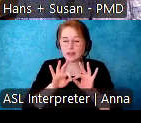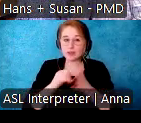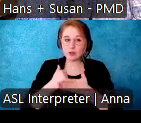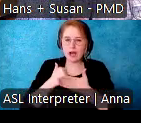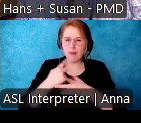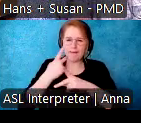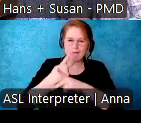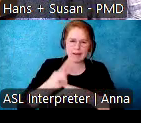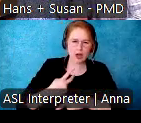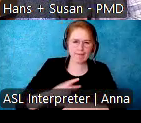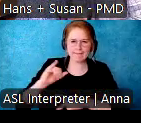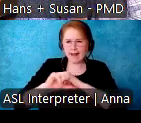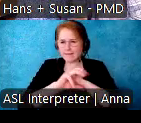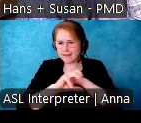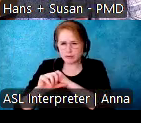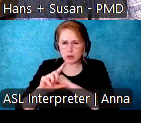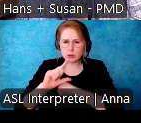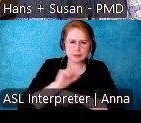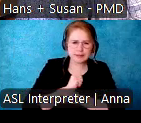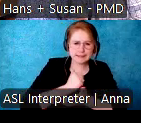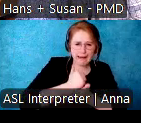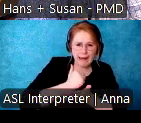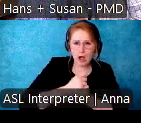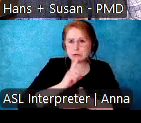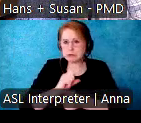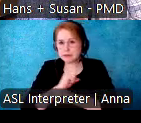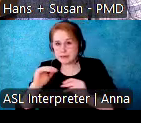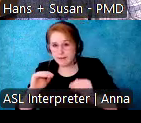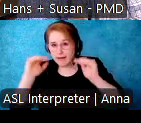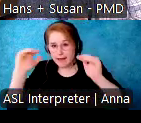of the advertising campaign. Based on the objectives that Hans